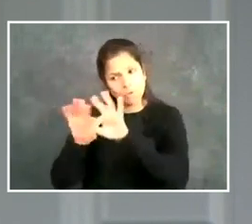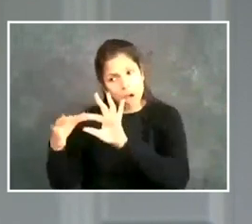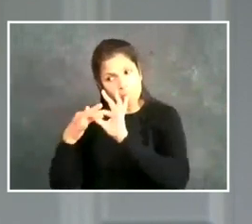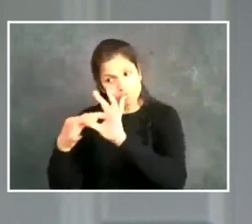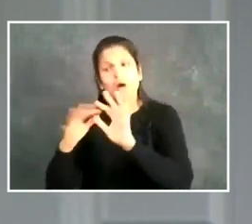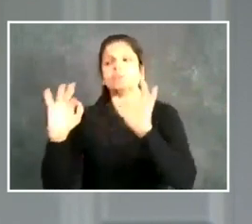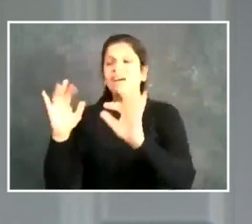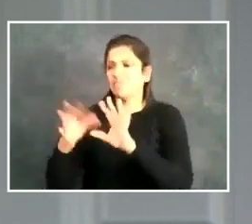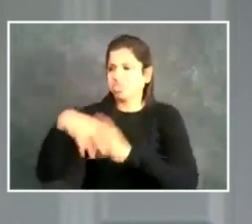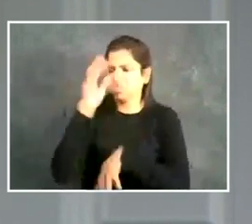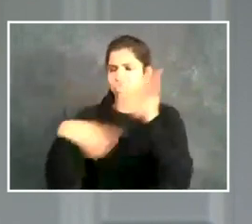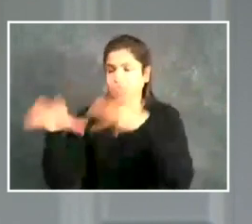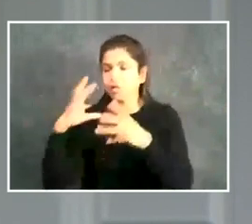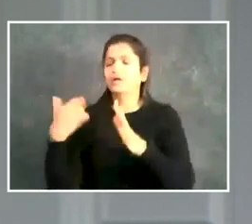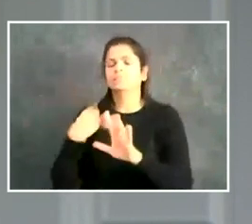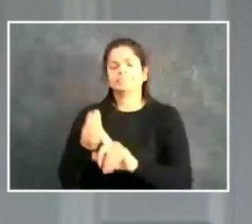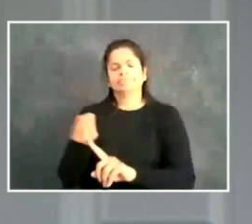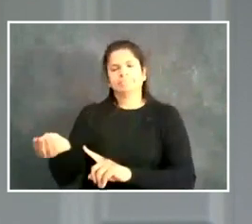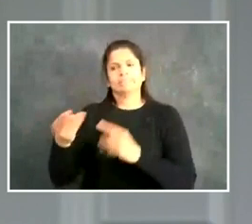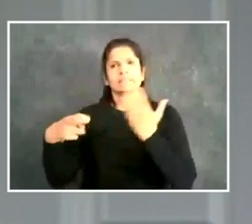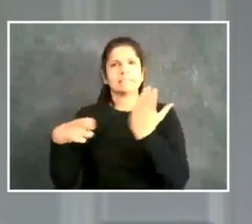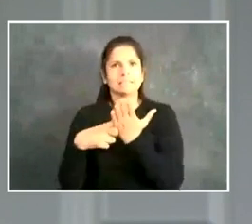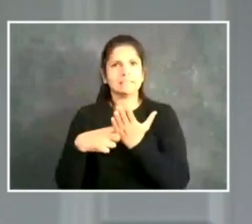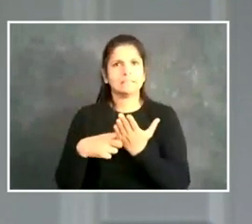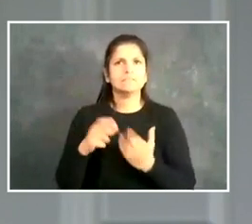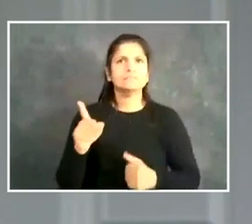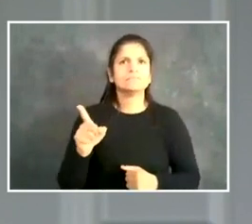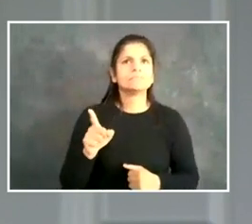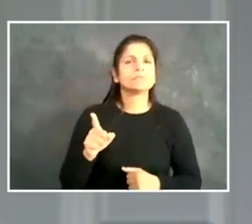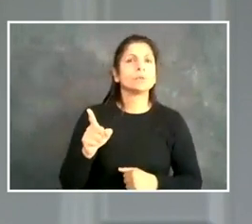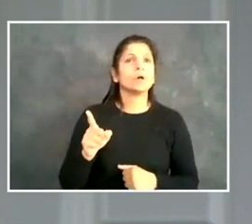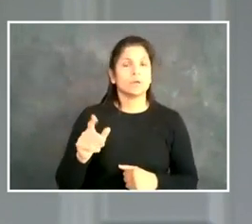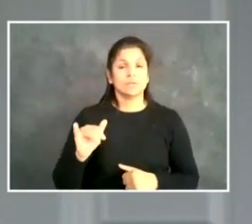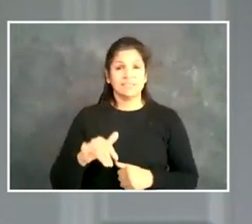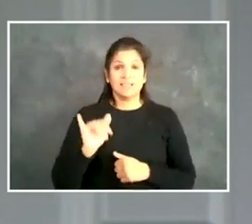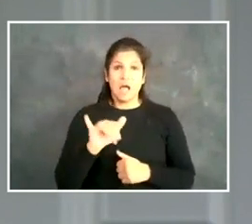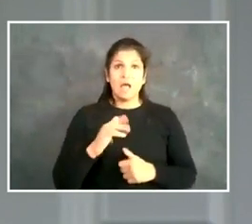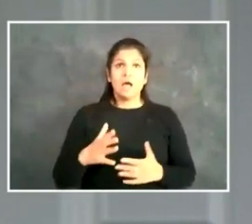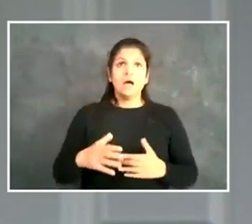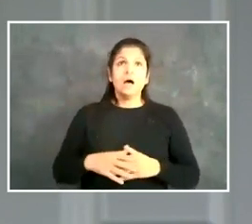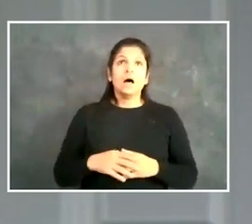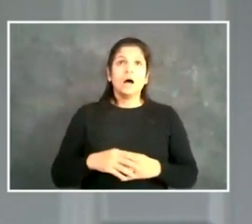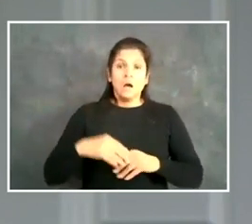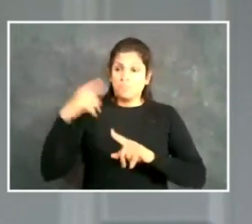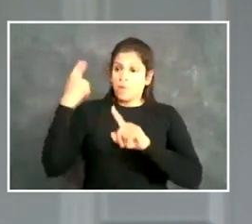BEEN MUTUAL COOPERATION BUT THE ONLY THING THAT HAS CHANGED, WE